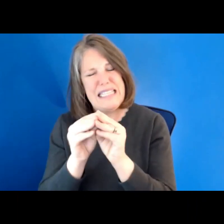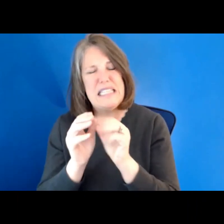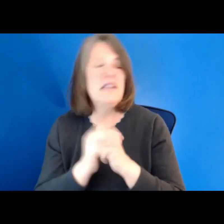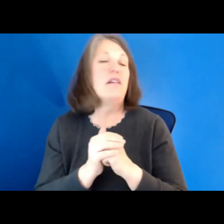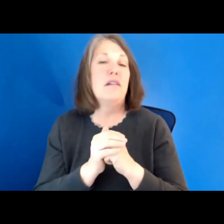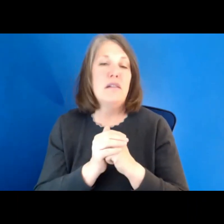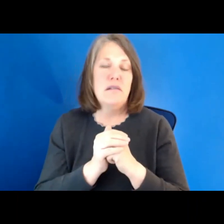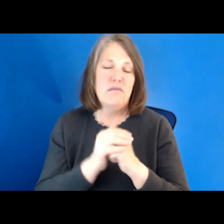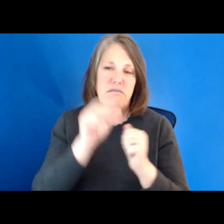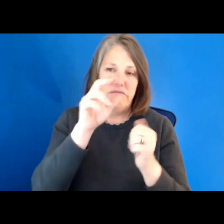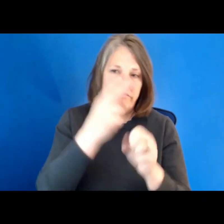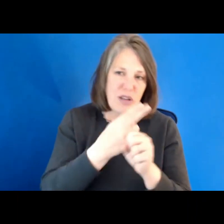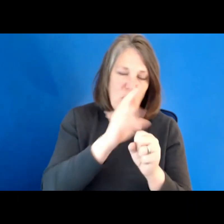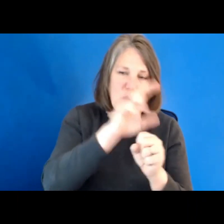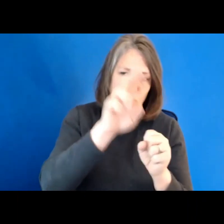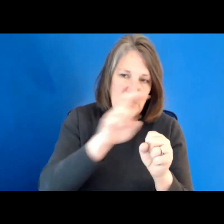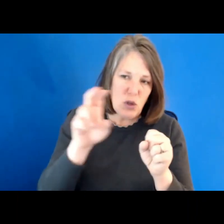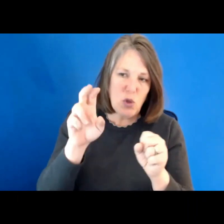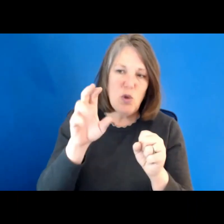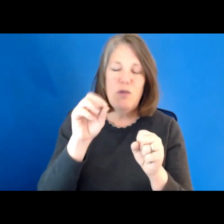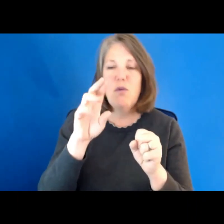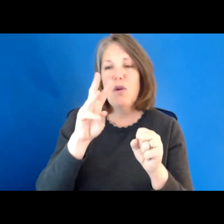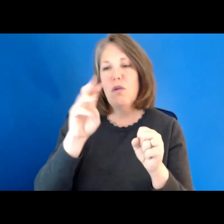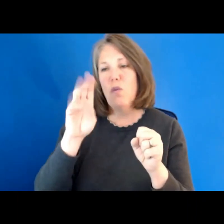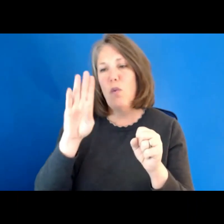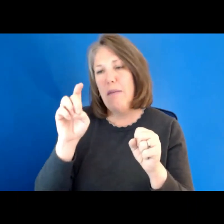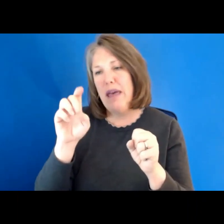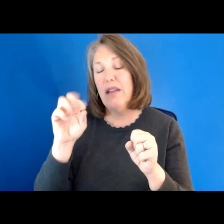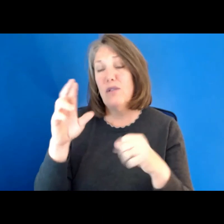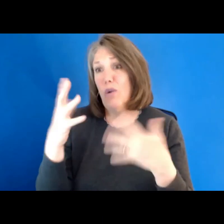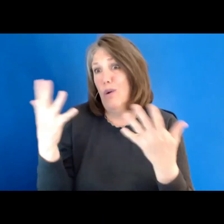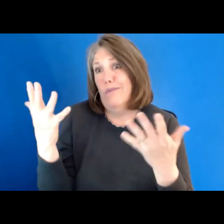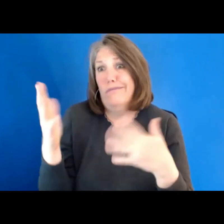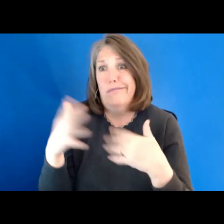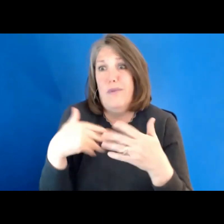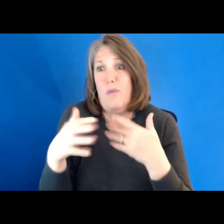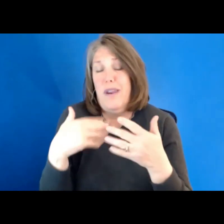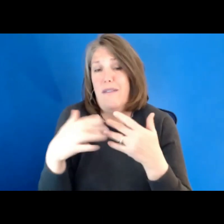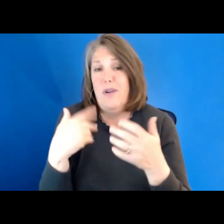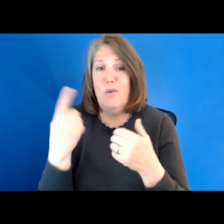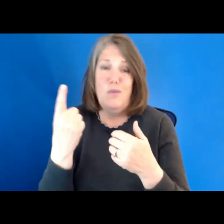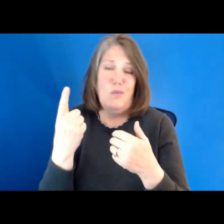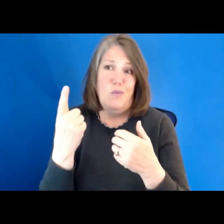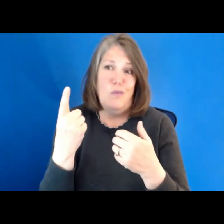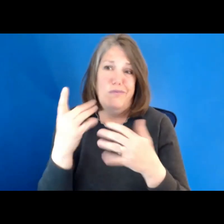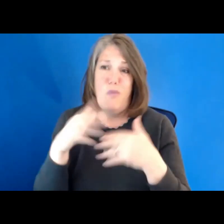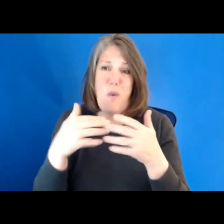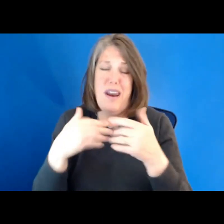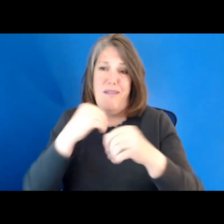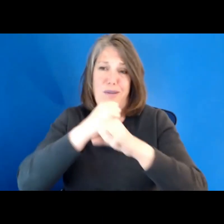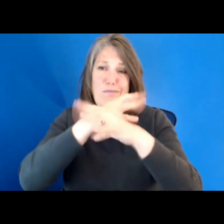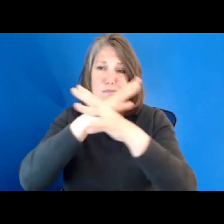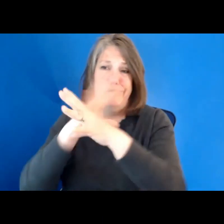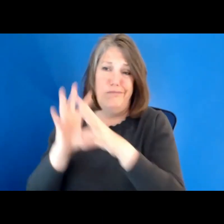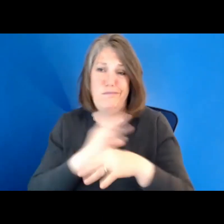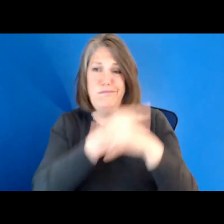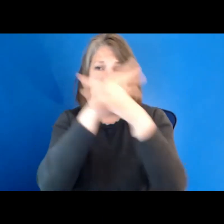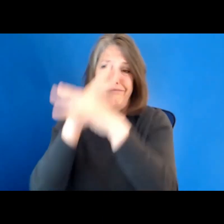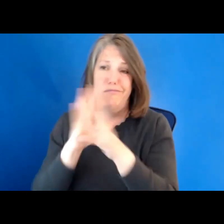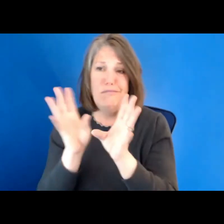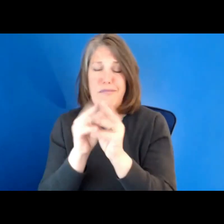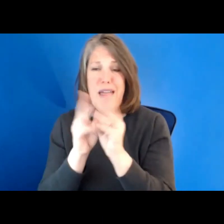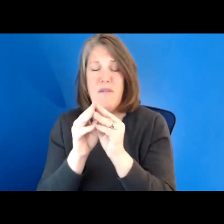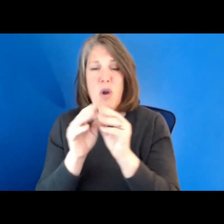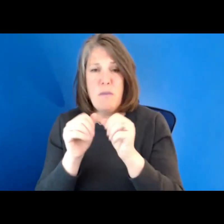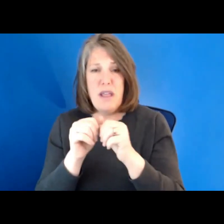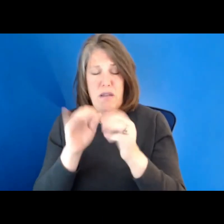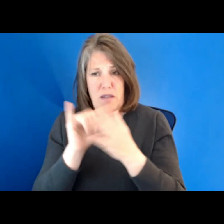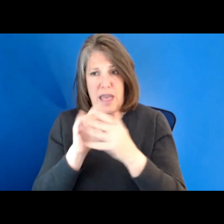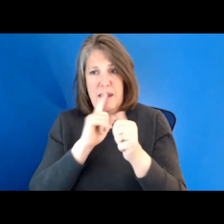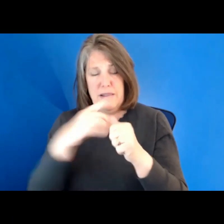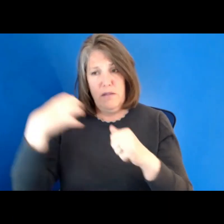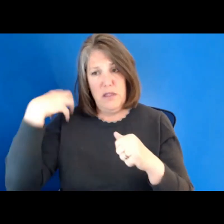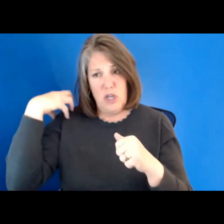Zoom or WebEx or one or the other. 17:44:14 And that is the chair, if it is low